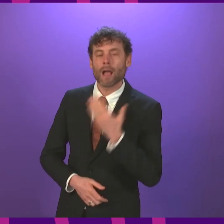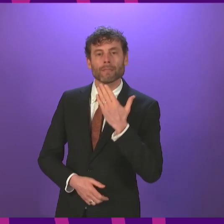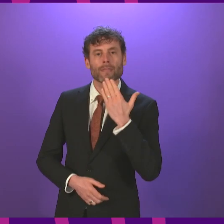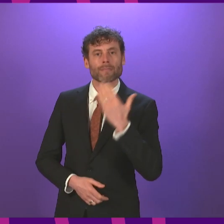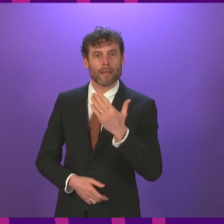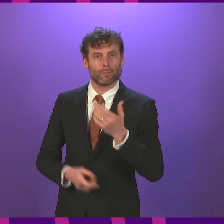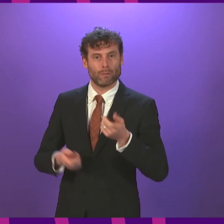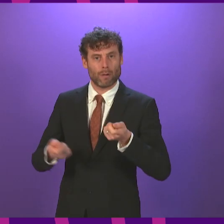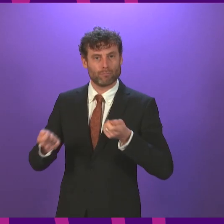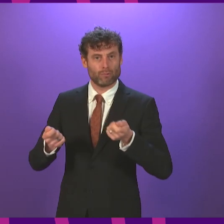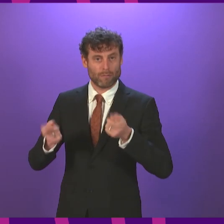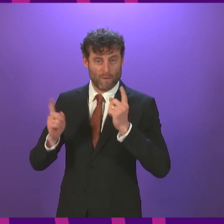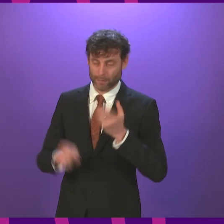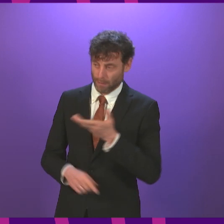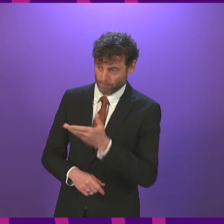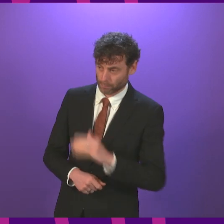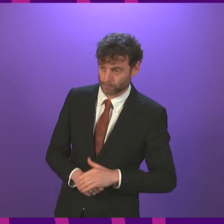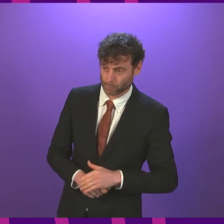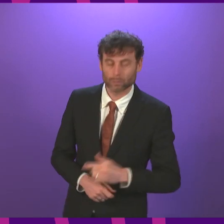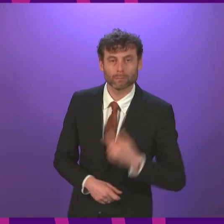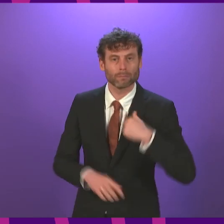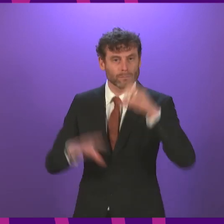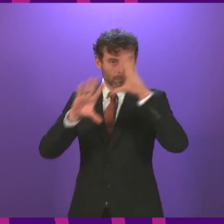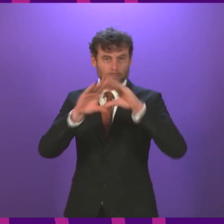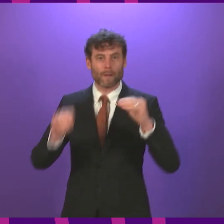The First Minister (Nicola Sturgeon): Thank you, Presiding Officer; I will do so.